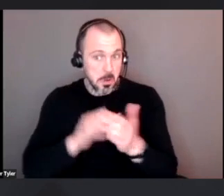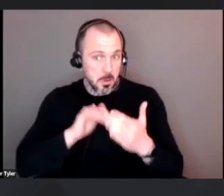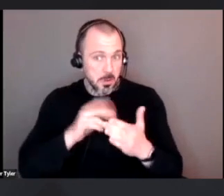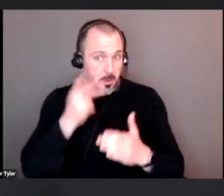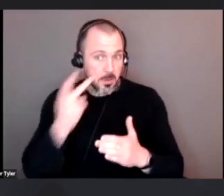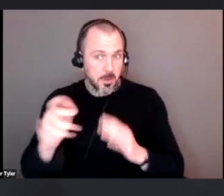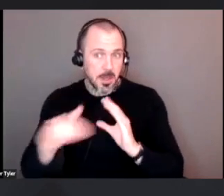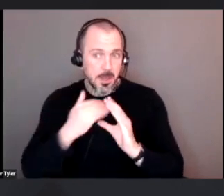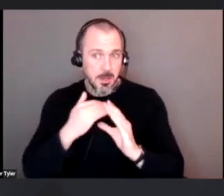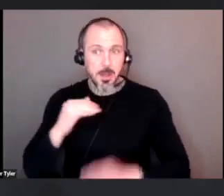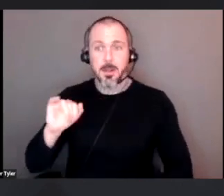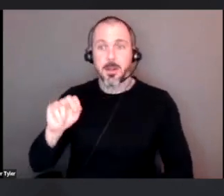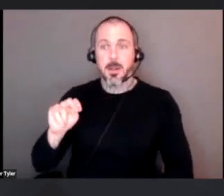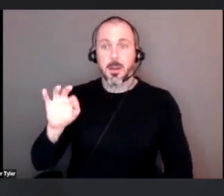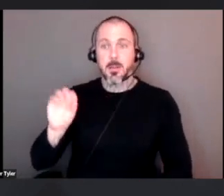after the webinar today, great question.